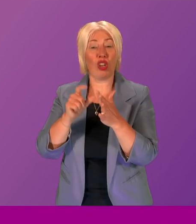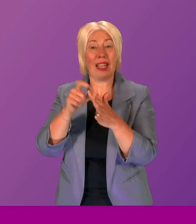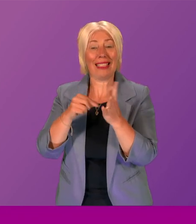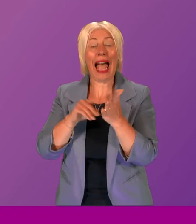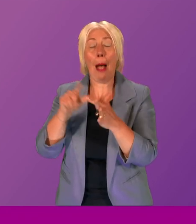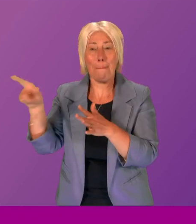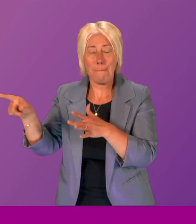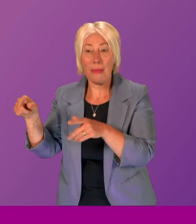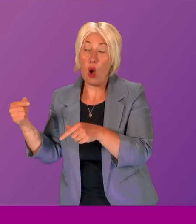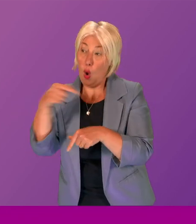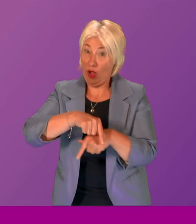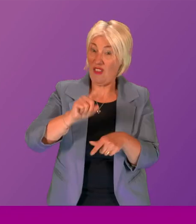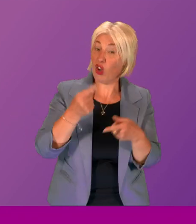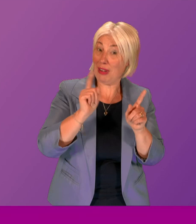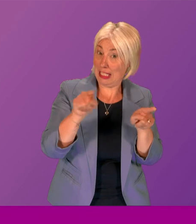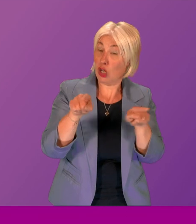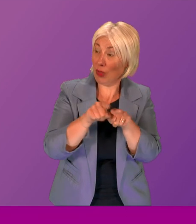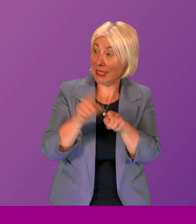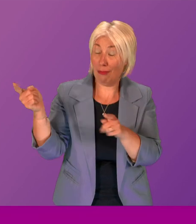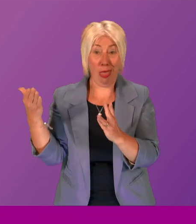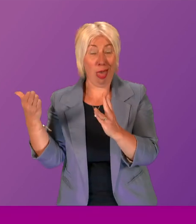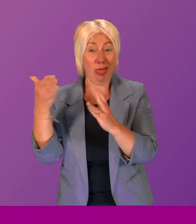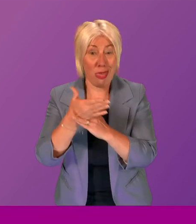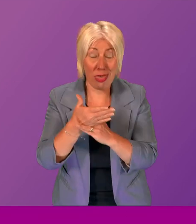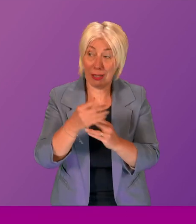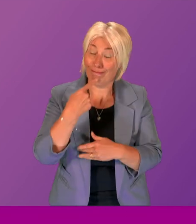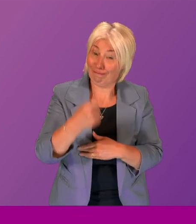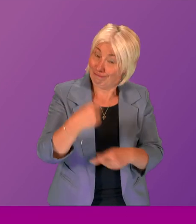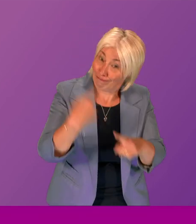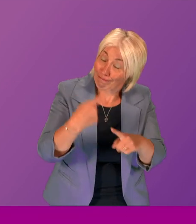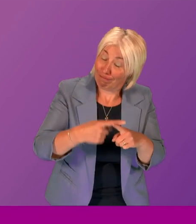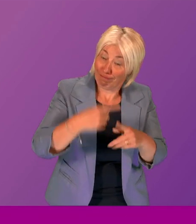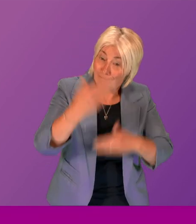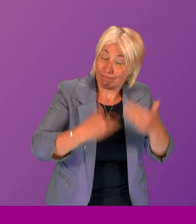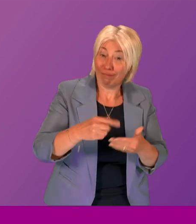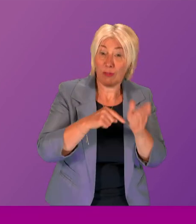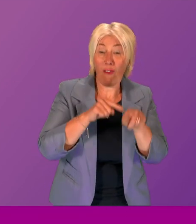expedite the restoration of the Glasgow School of Art by following international best practice? Will